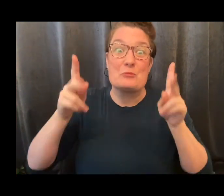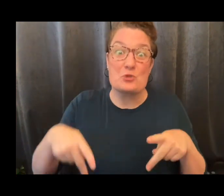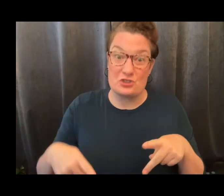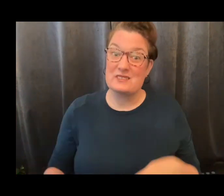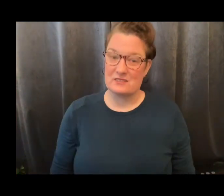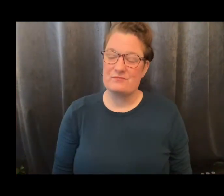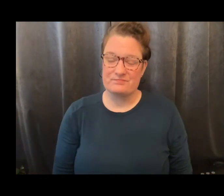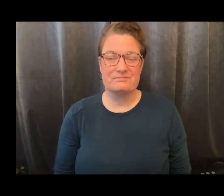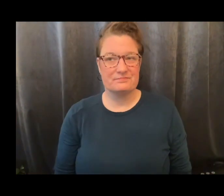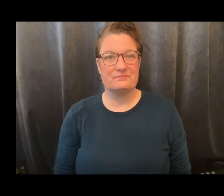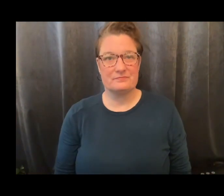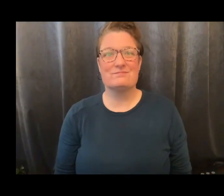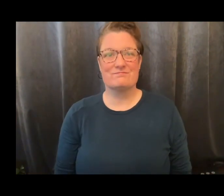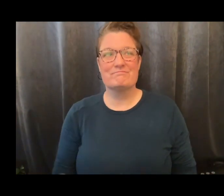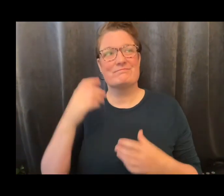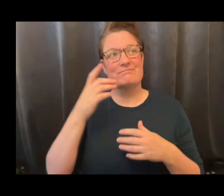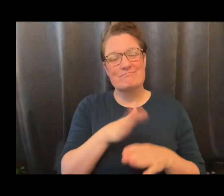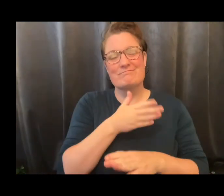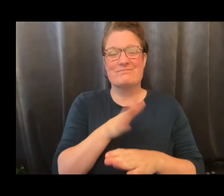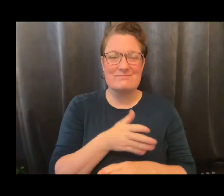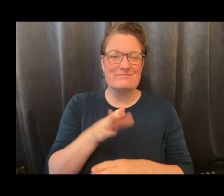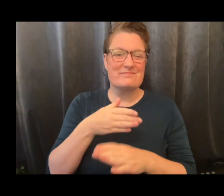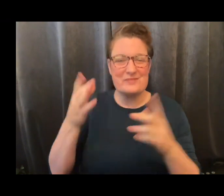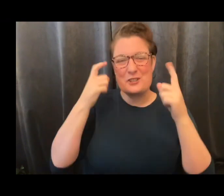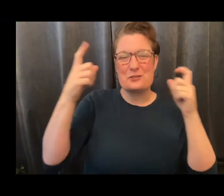We're dreaming the World to Come, spiraling in time.